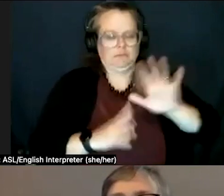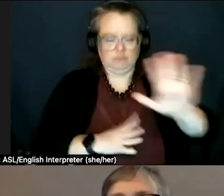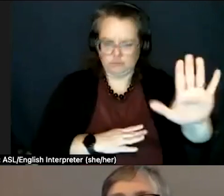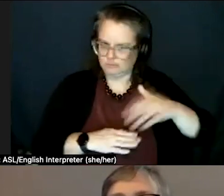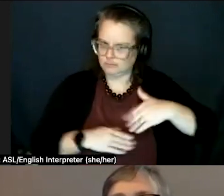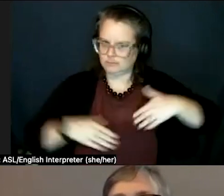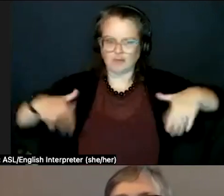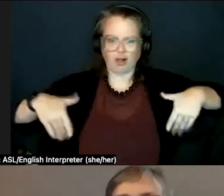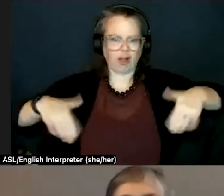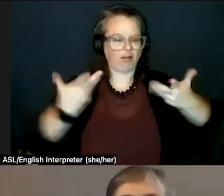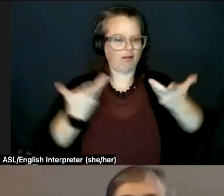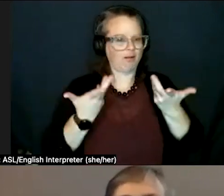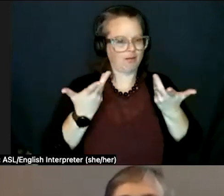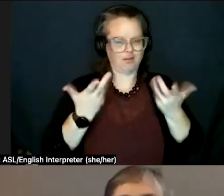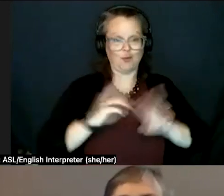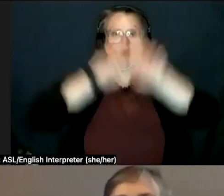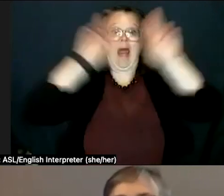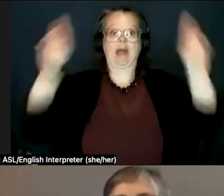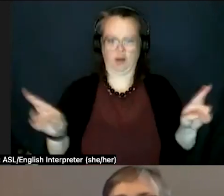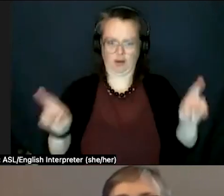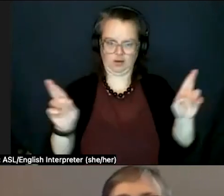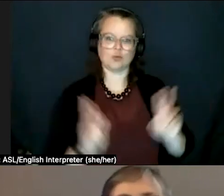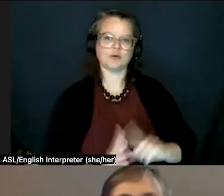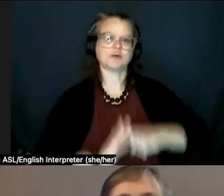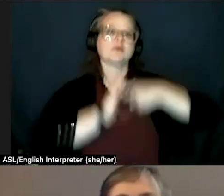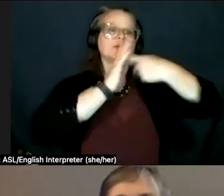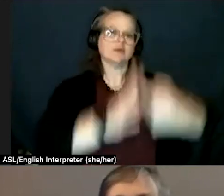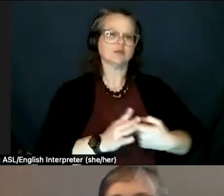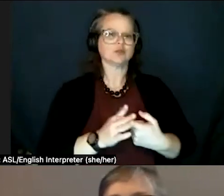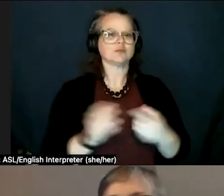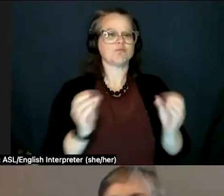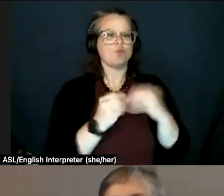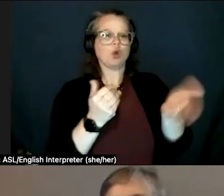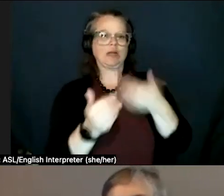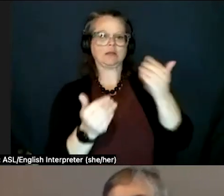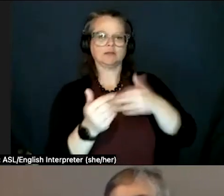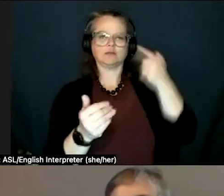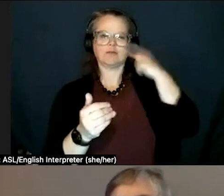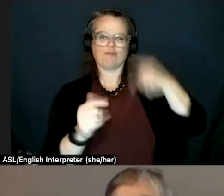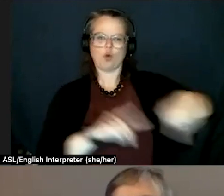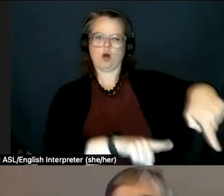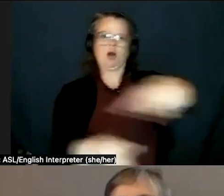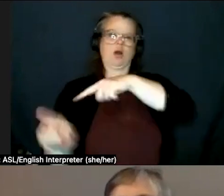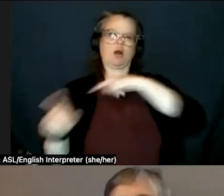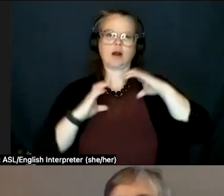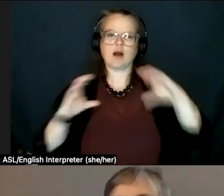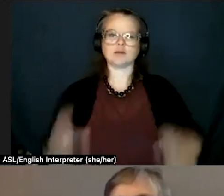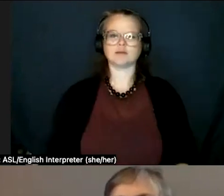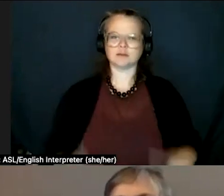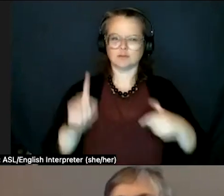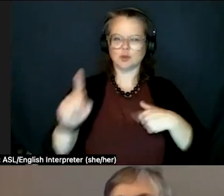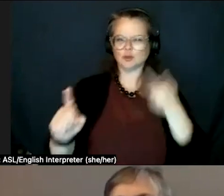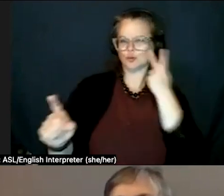our system to provide visibility for customers. Tamara: We're starting to look at AI as well,